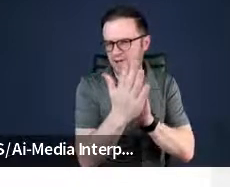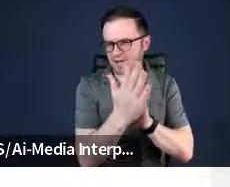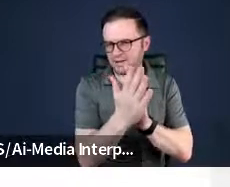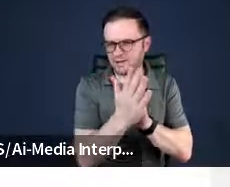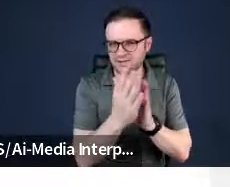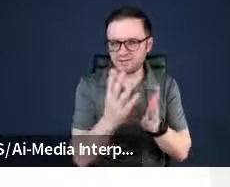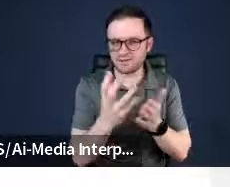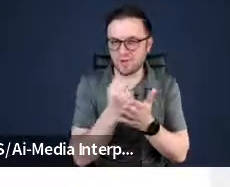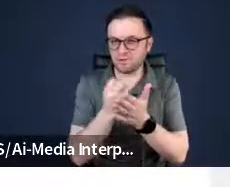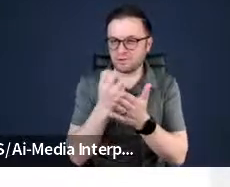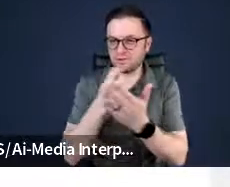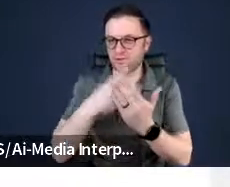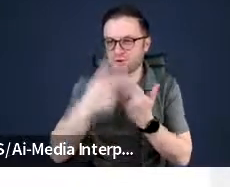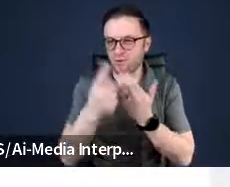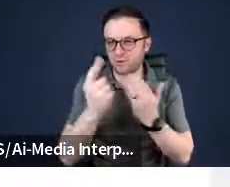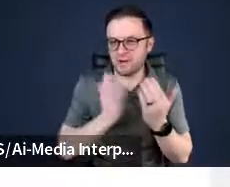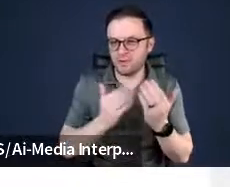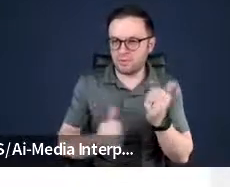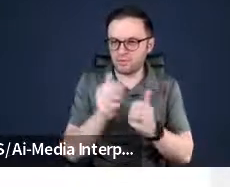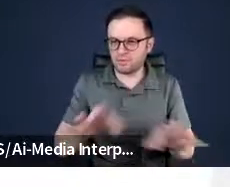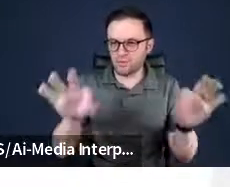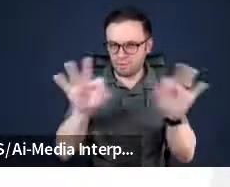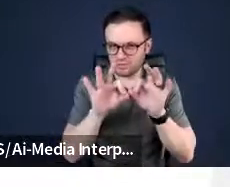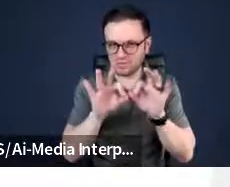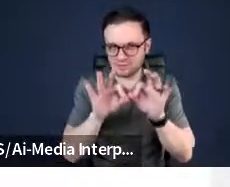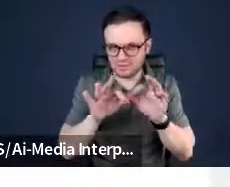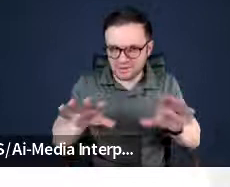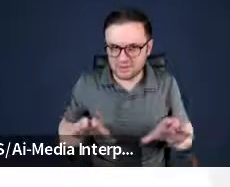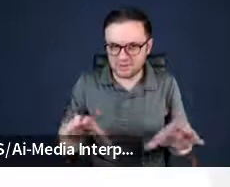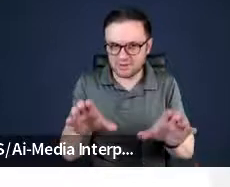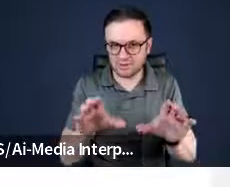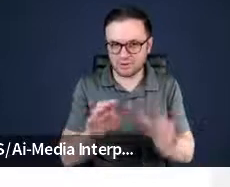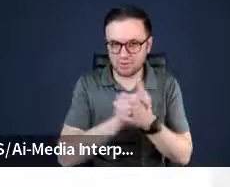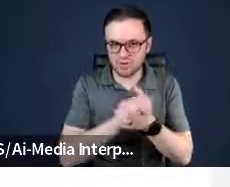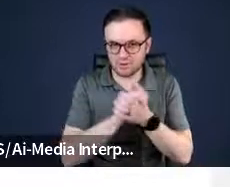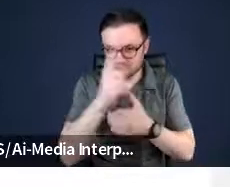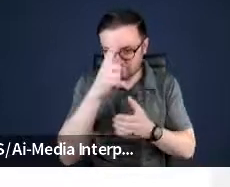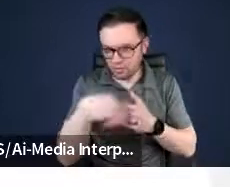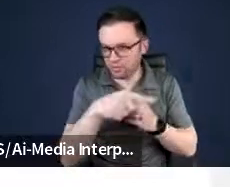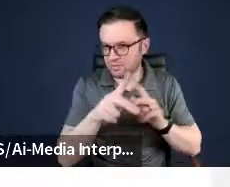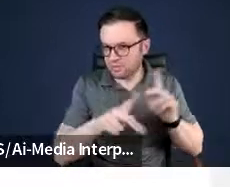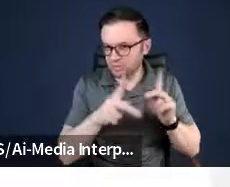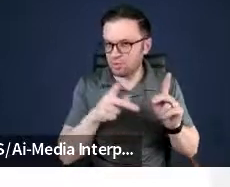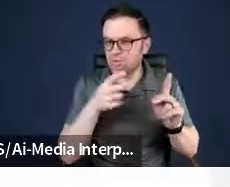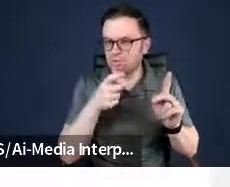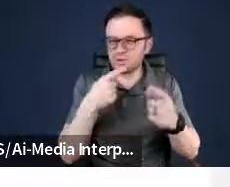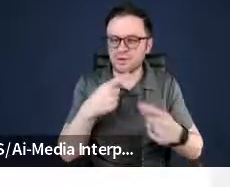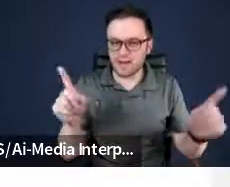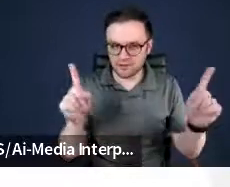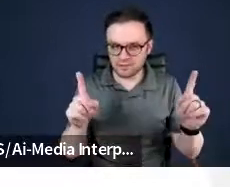Let's see. SPEAKER: Illustration of five sets of hands clapping the scholarship program is one of our most